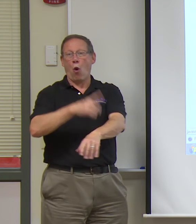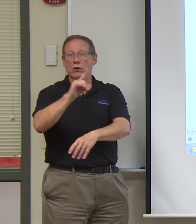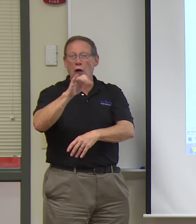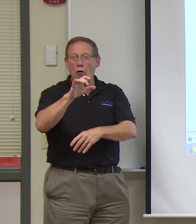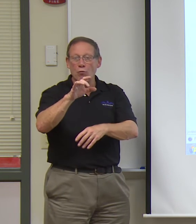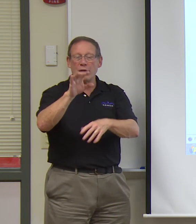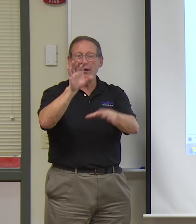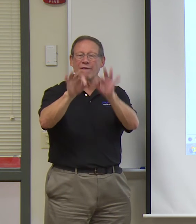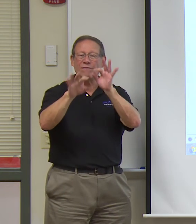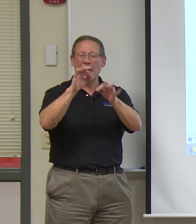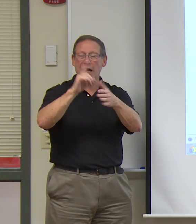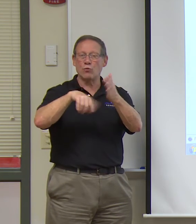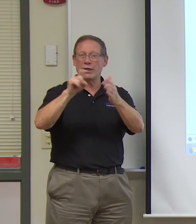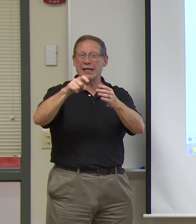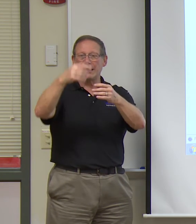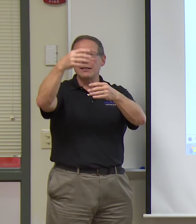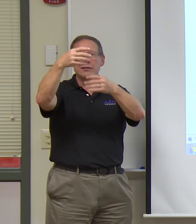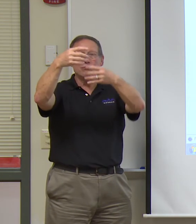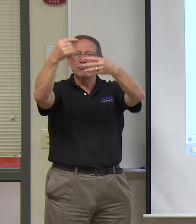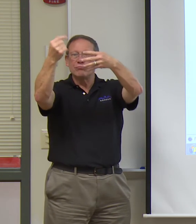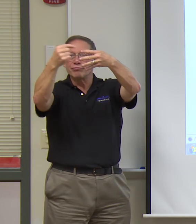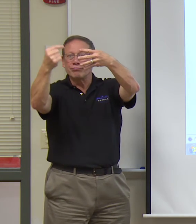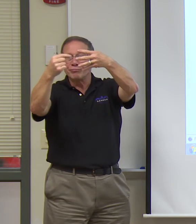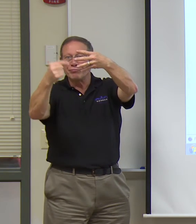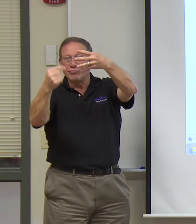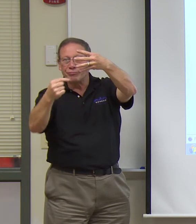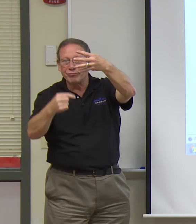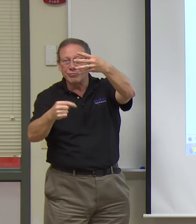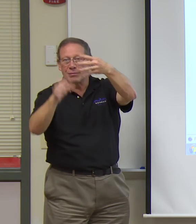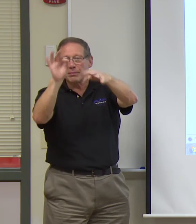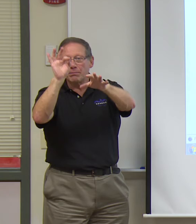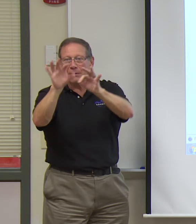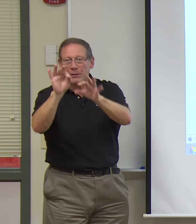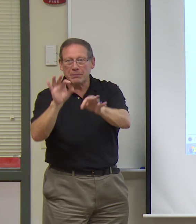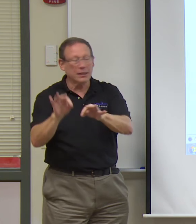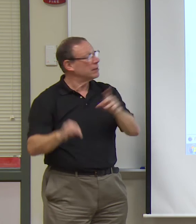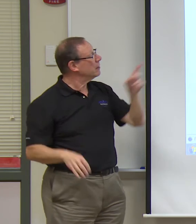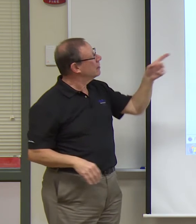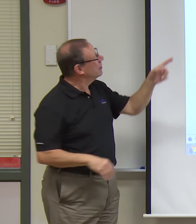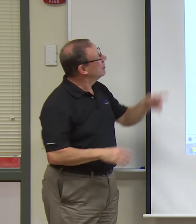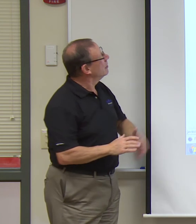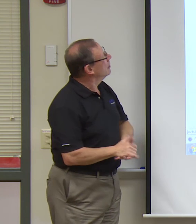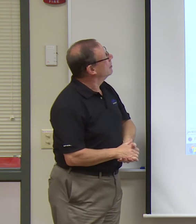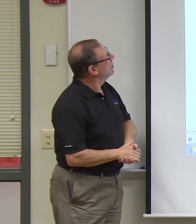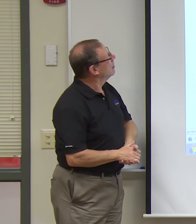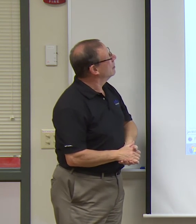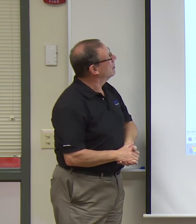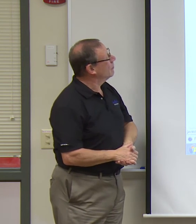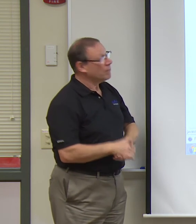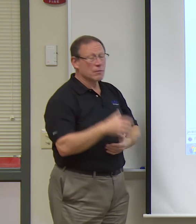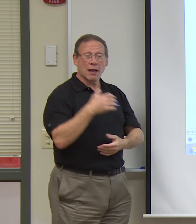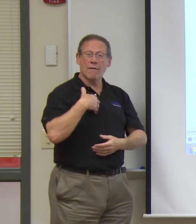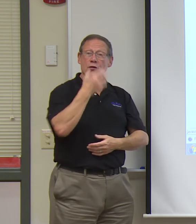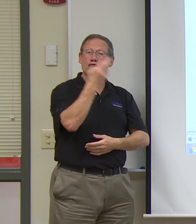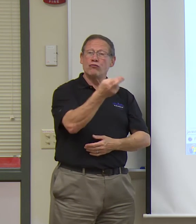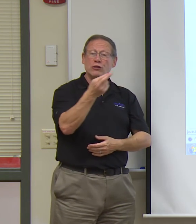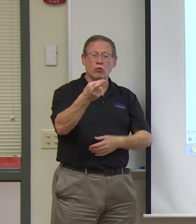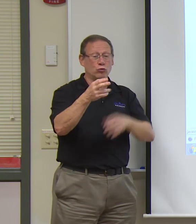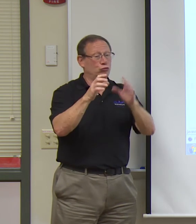And then again, you have your course materials here, and resources--you could name these whatever you want. Presentations, notes.